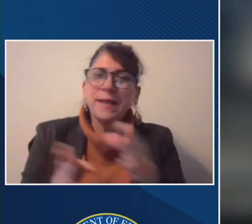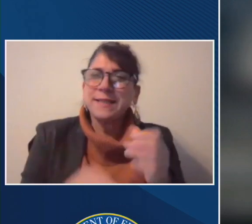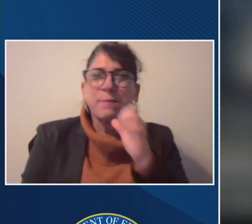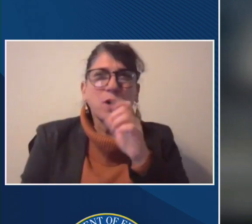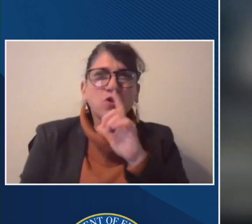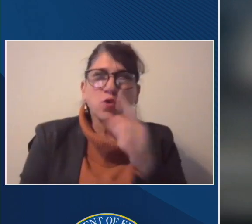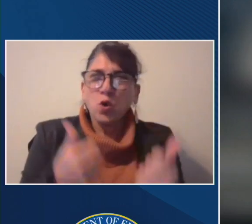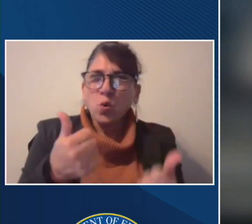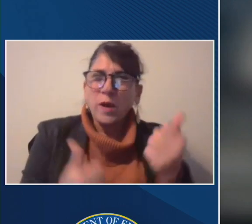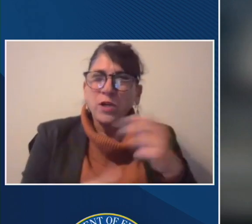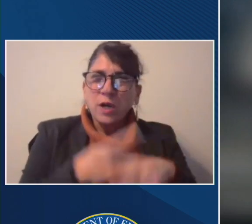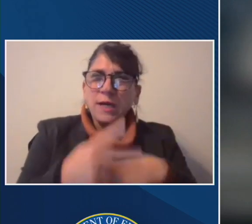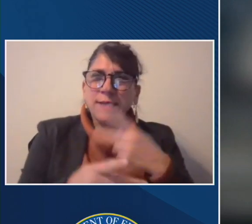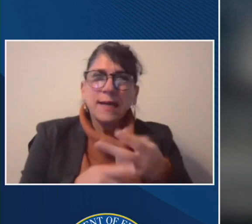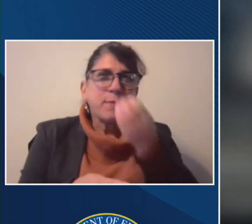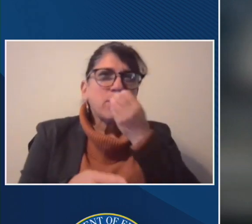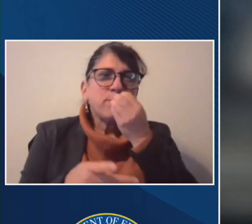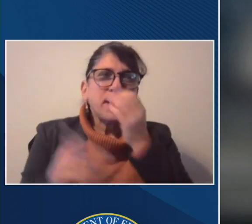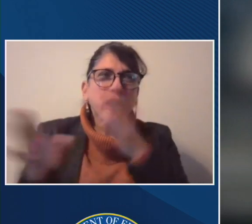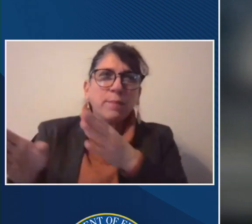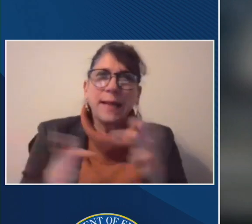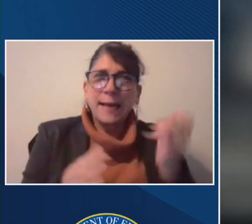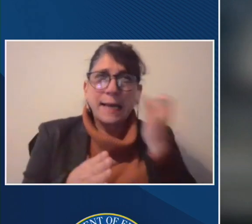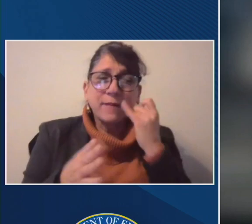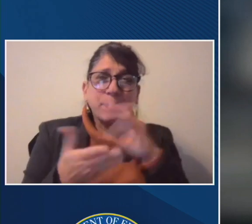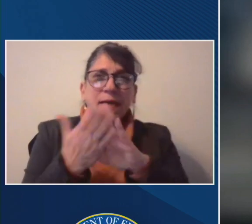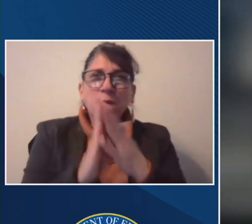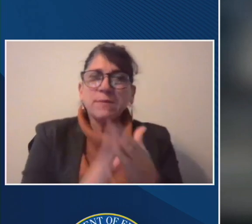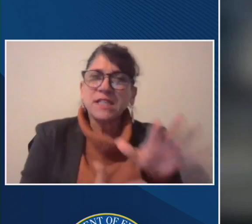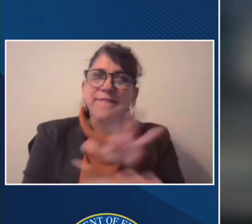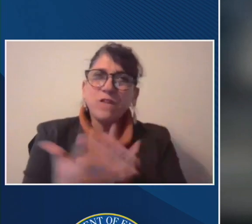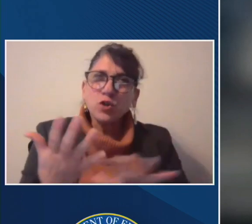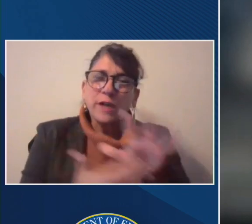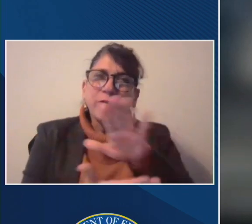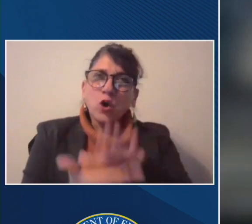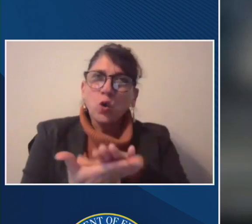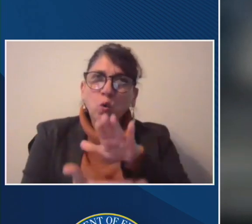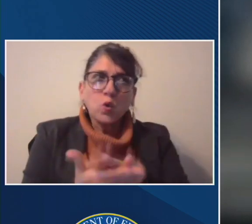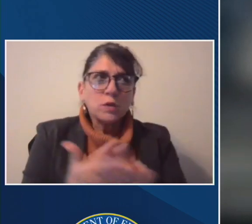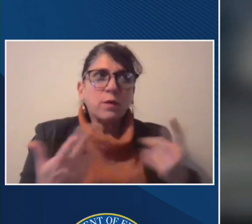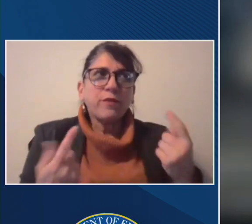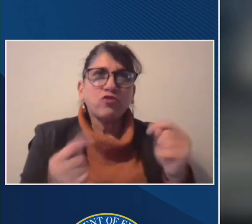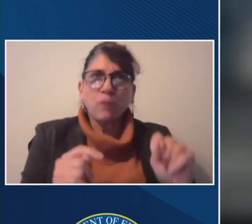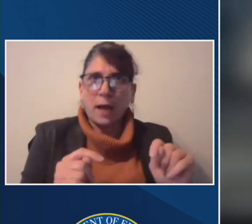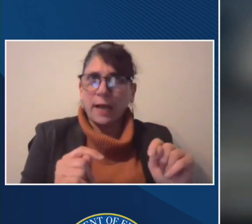meal plan and if this could get confusing for schools when they're trying to enter